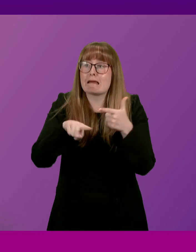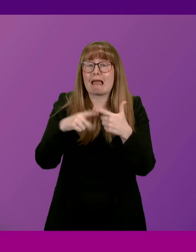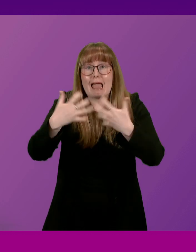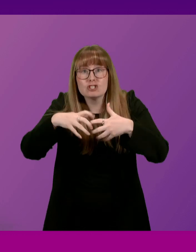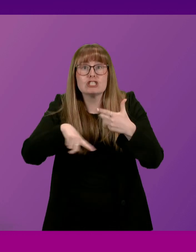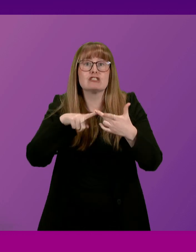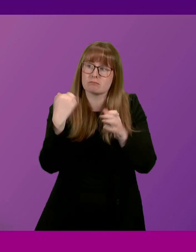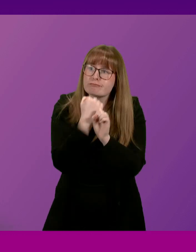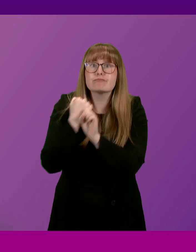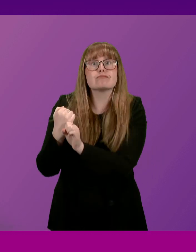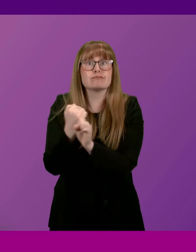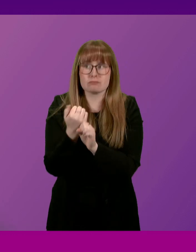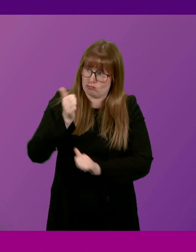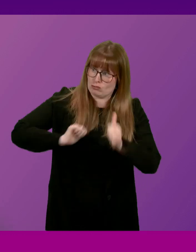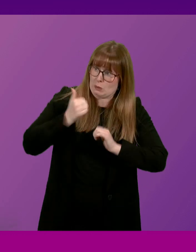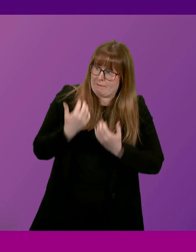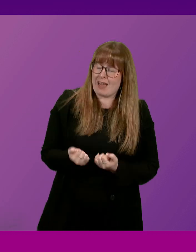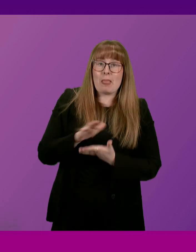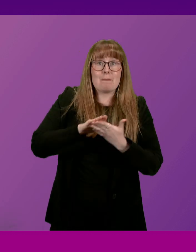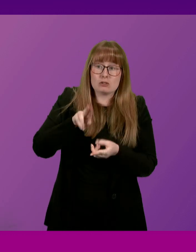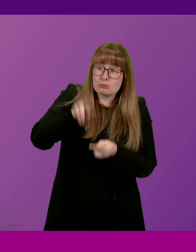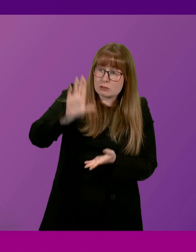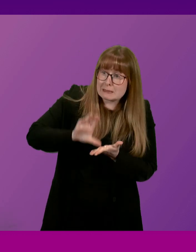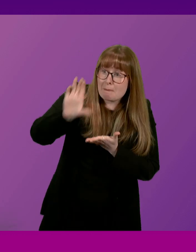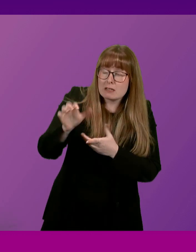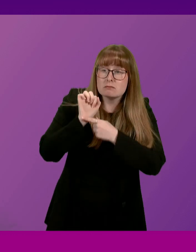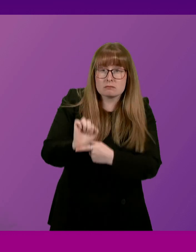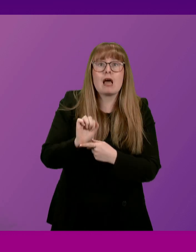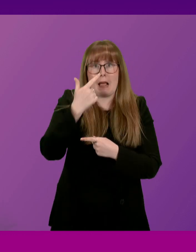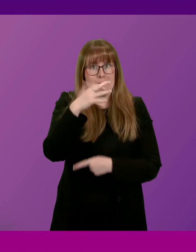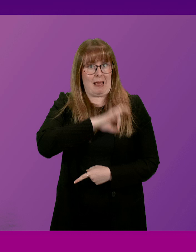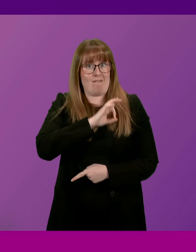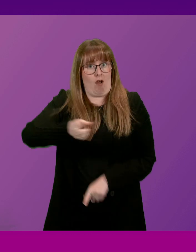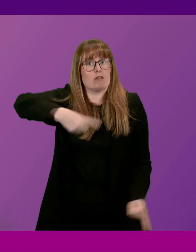manufacturing mean that the increase in defence spending can disproportionately benefit us.